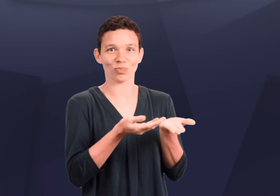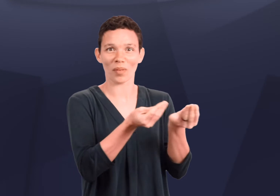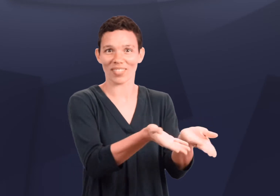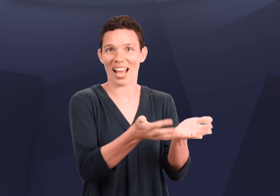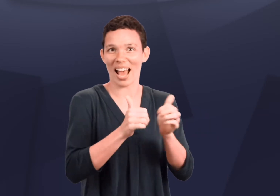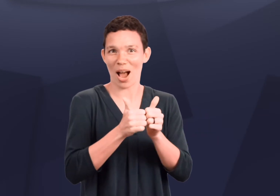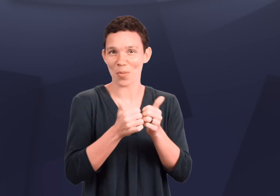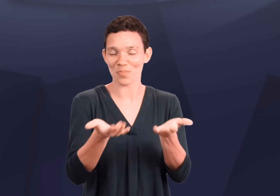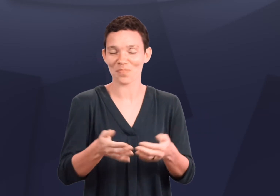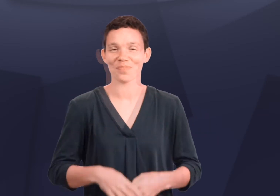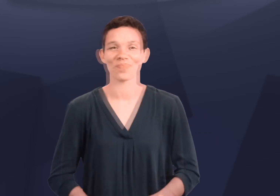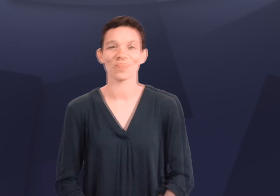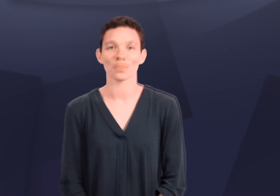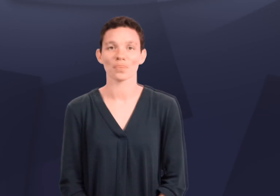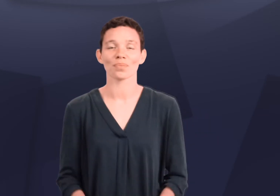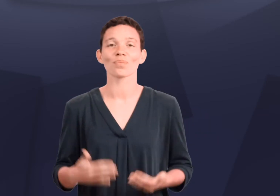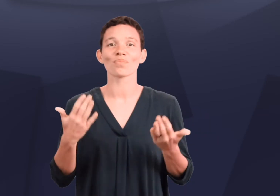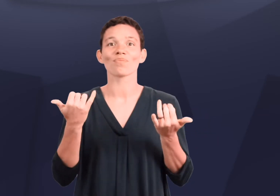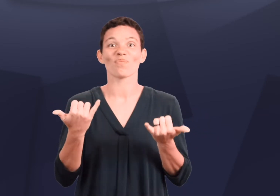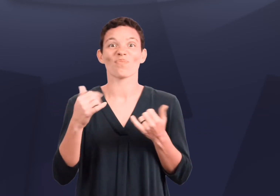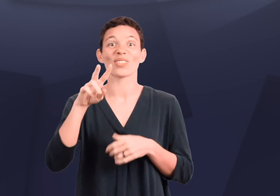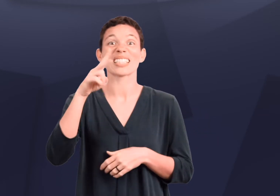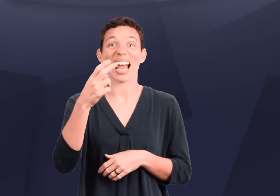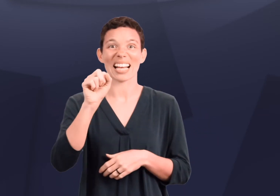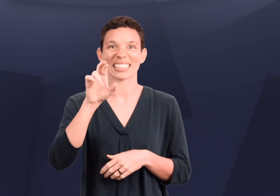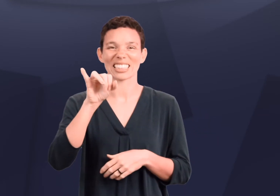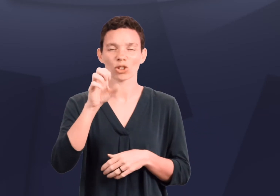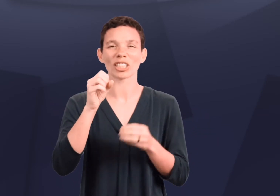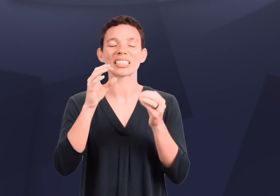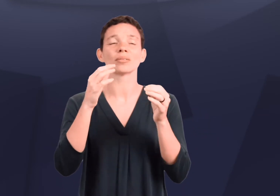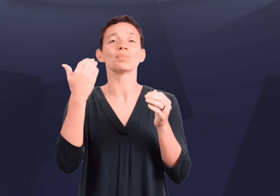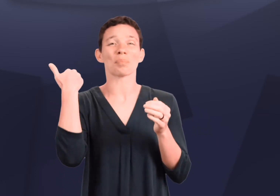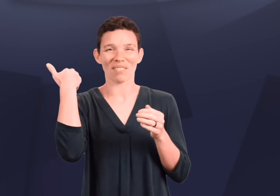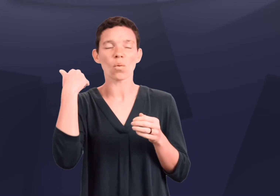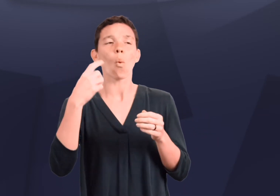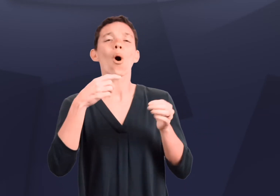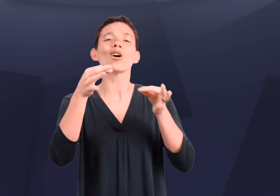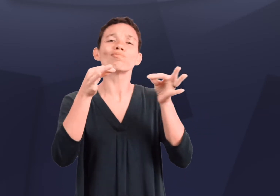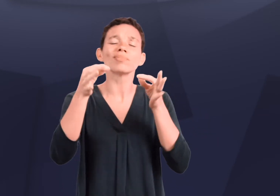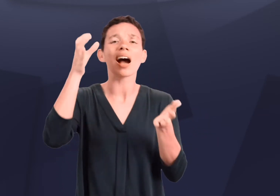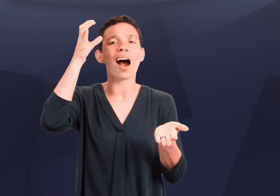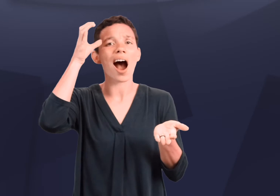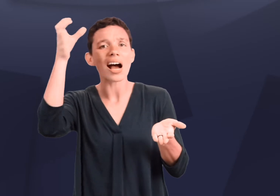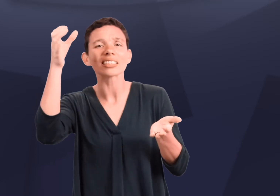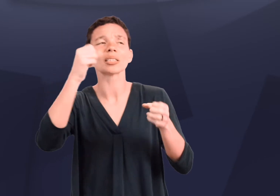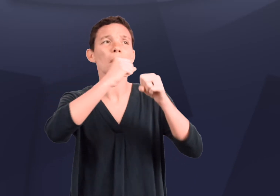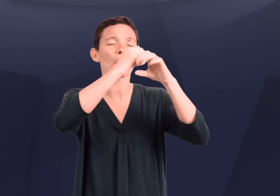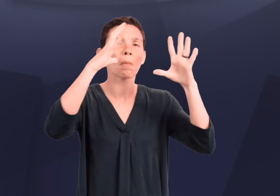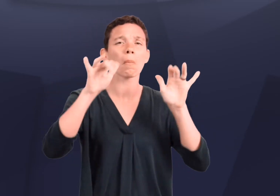with culturally diverse families. The previous webinar, part one, began with an overview of the concepts